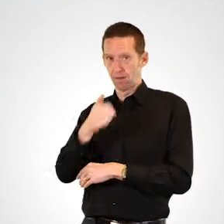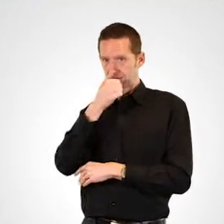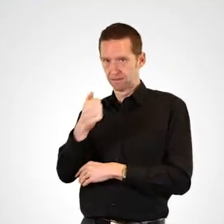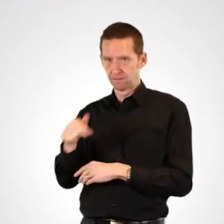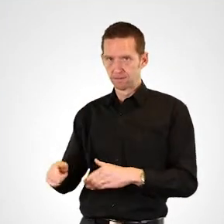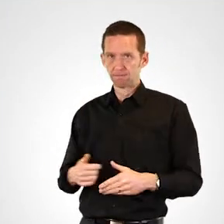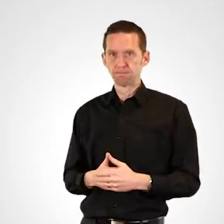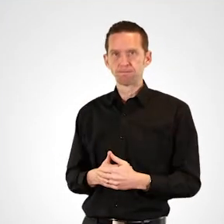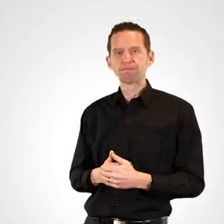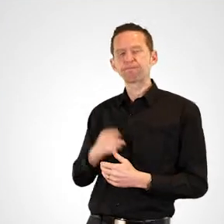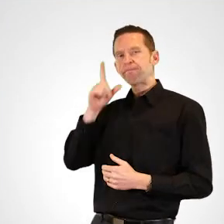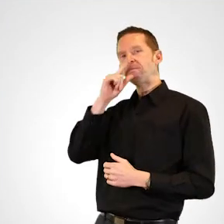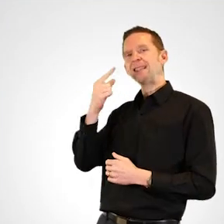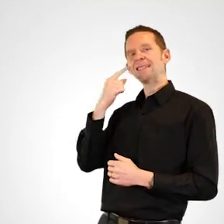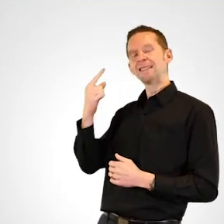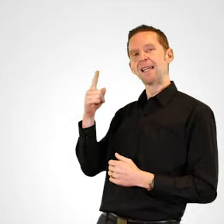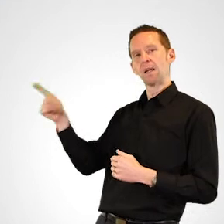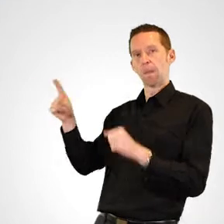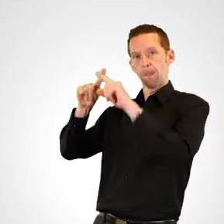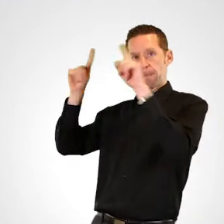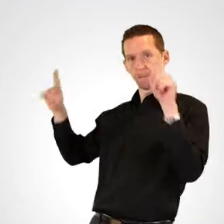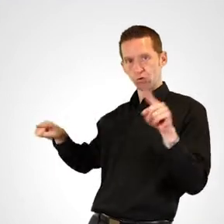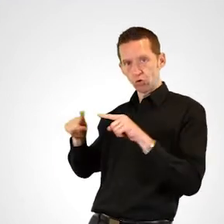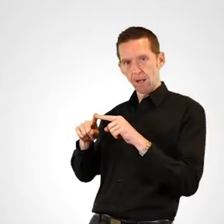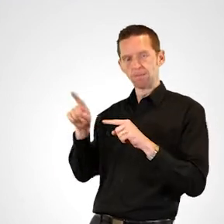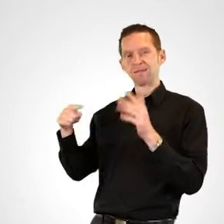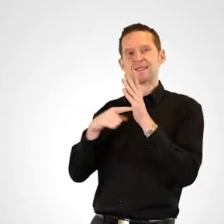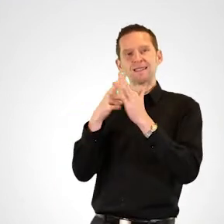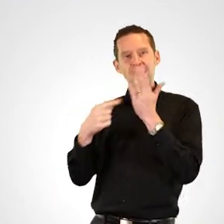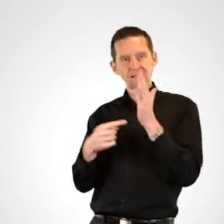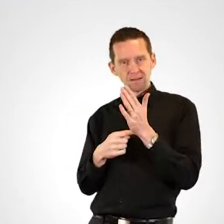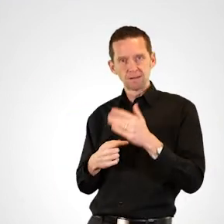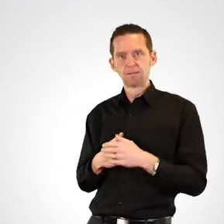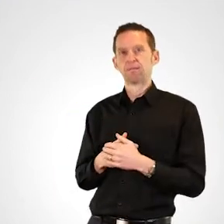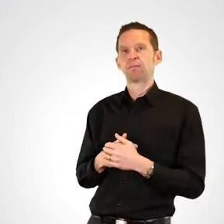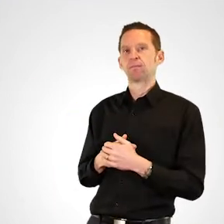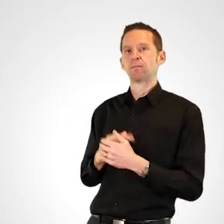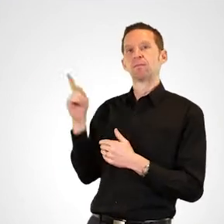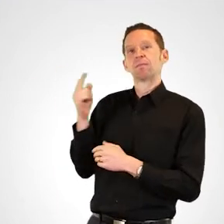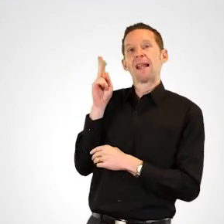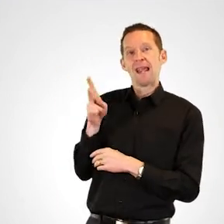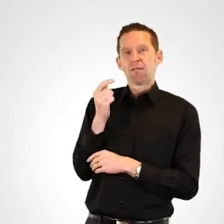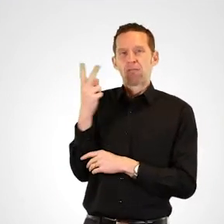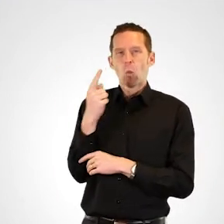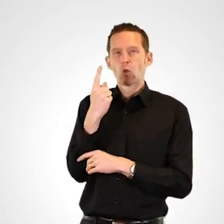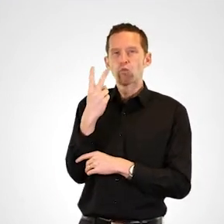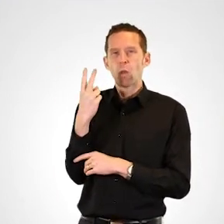And again, you can see where the picture is, where the text is, and if you count, one, two, three, four,